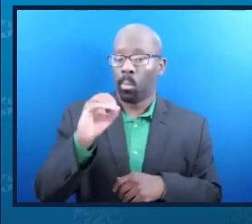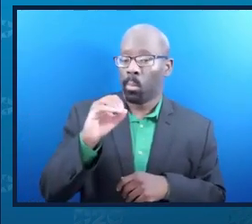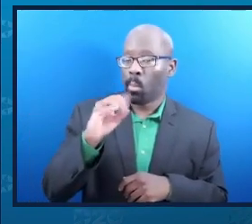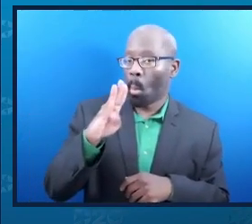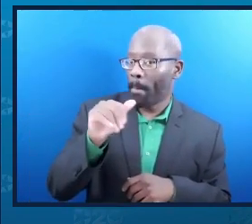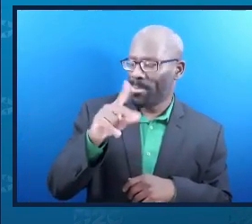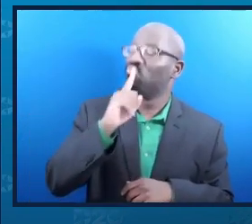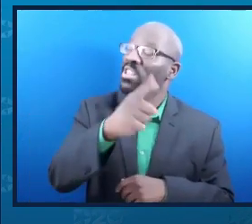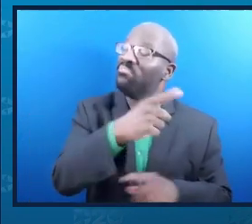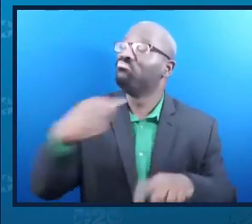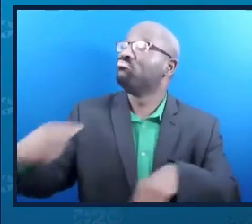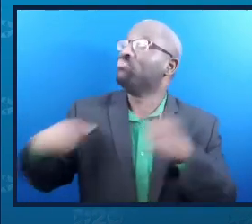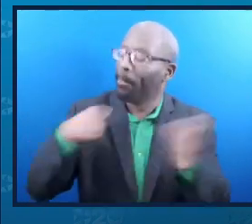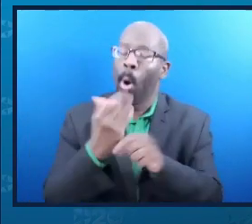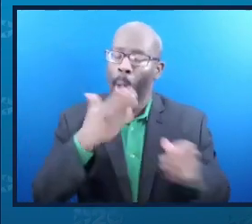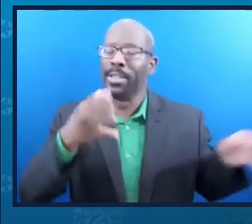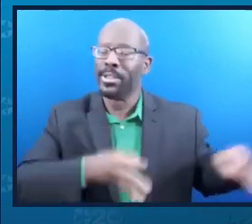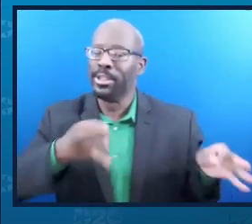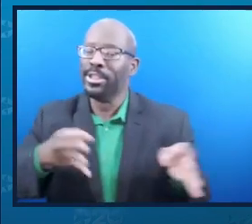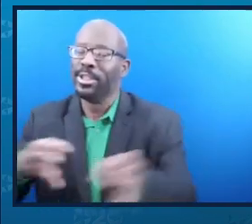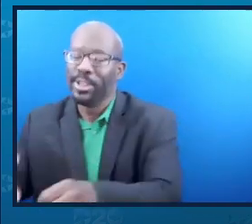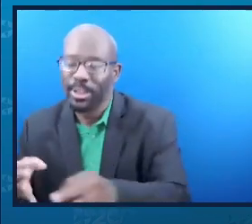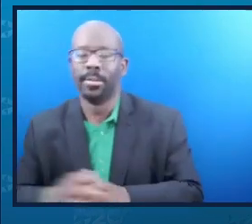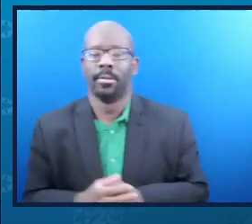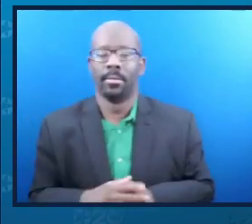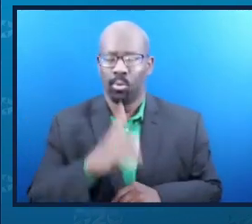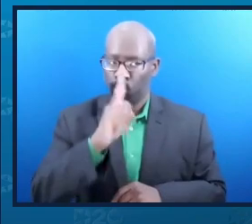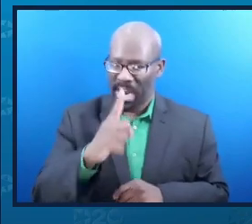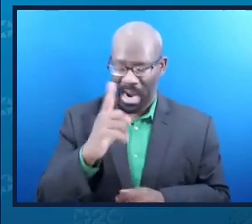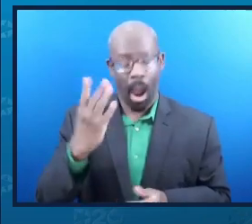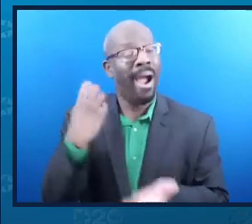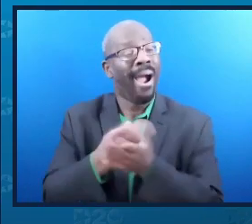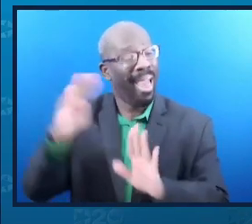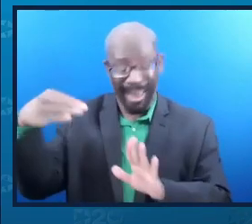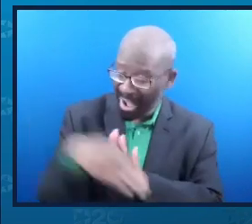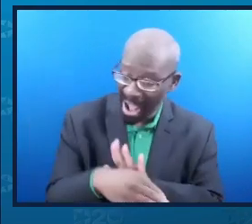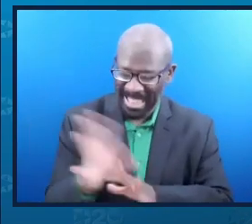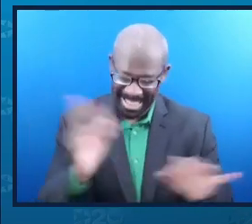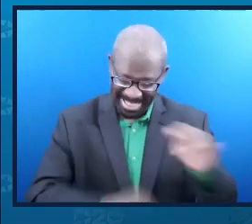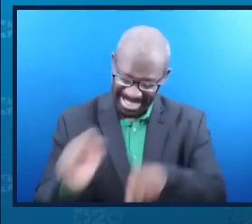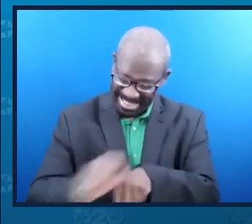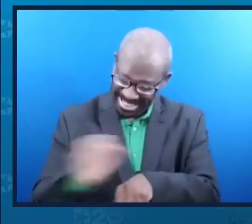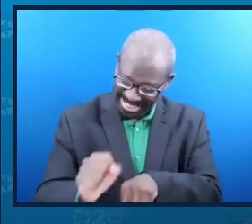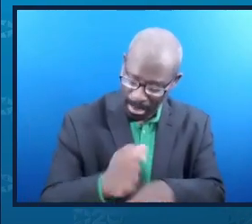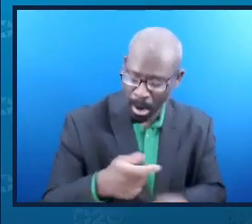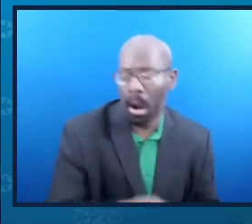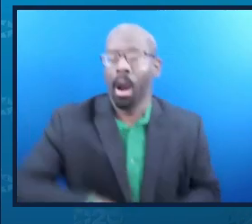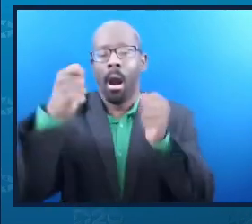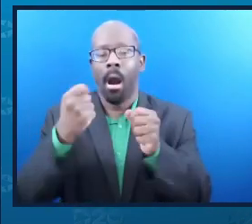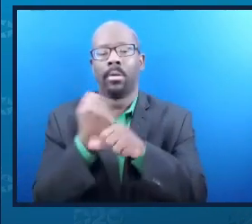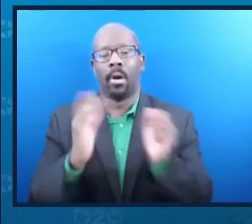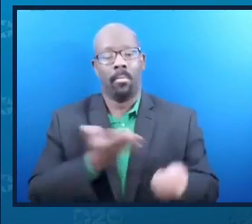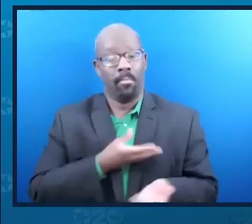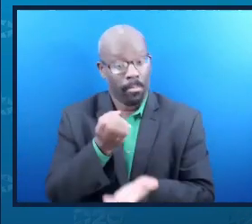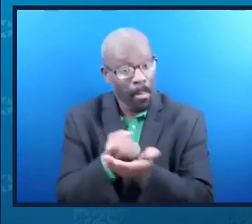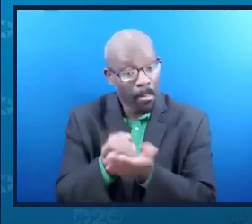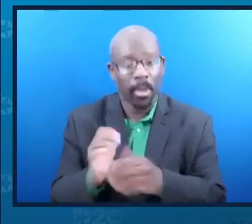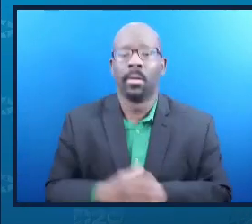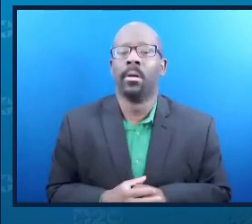FORMER PRESIDENT BARACK OBAMA HAS SAID THAT CHOOSING JOE BIDEN TO BE HIS VICE PRESIDENT WAS ONE OF THE BEST DECISIONS HE EVER MADE. AND THIS IS A MAN WHO HAS MADE A